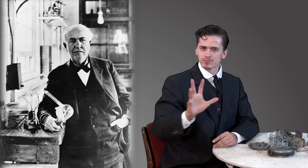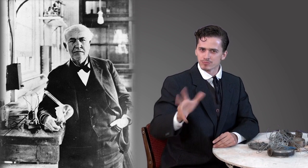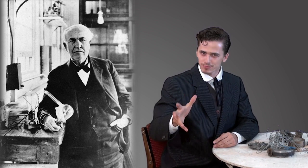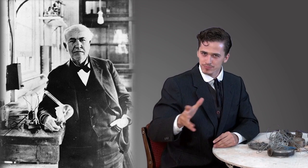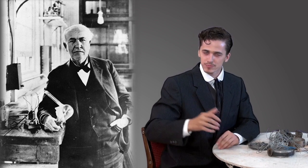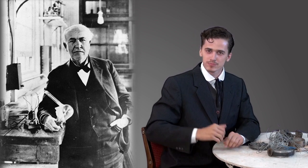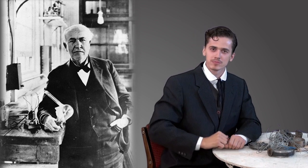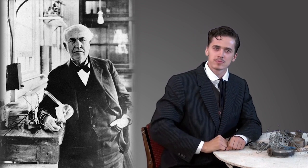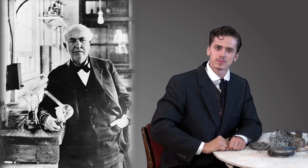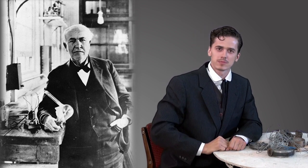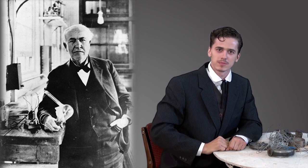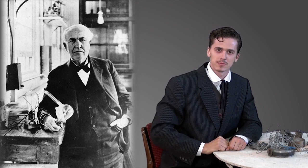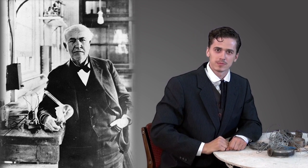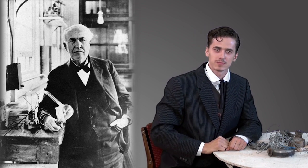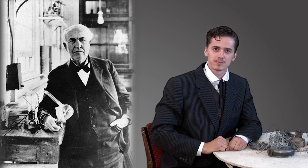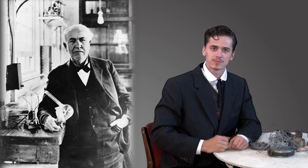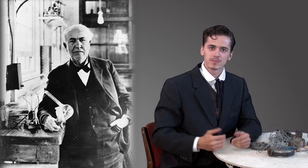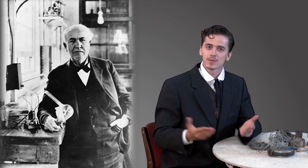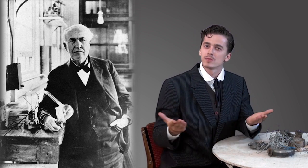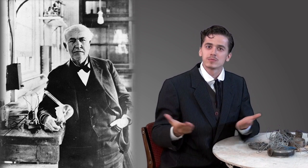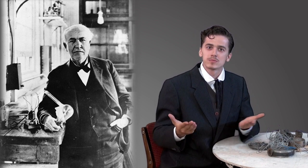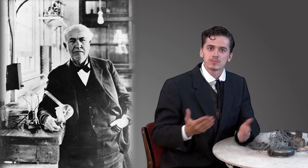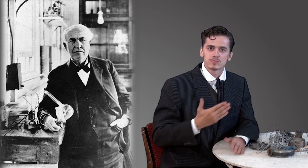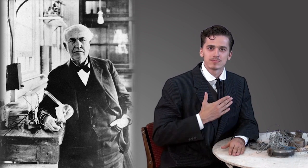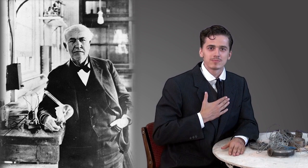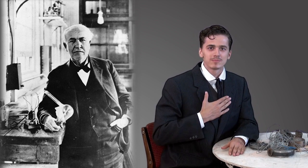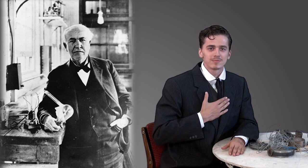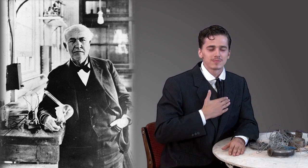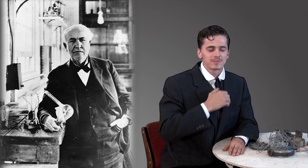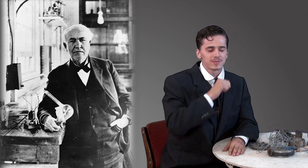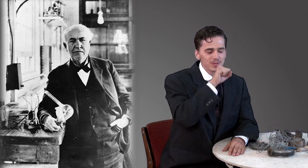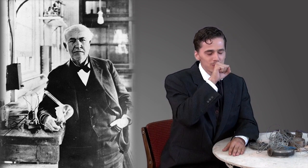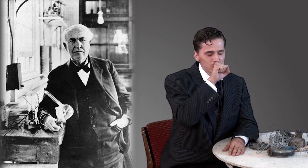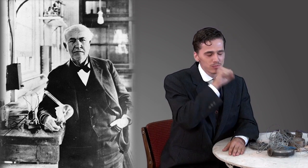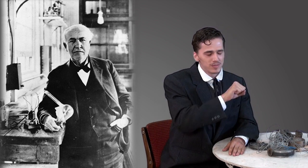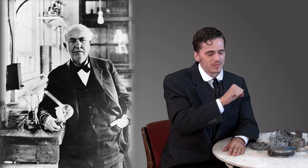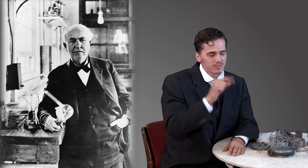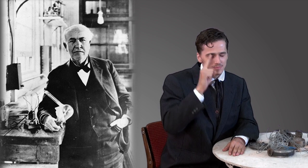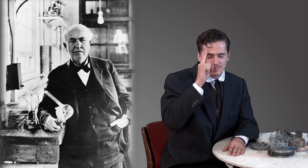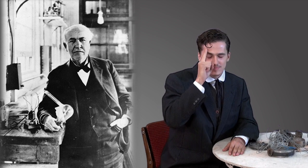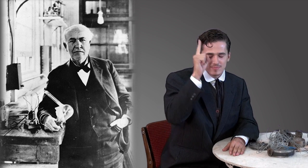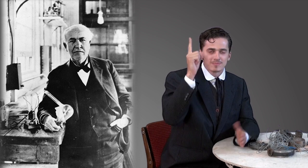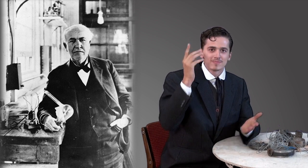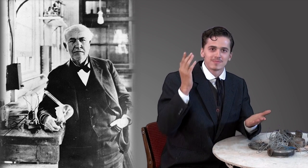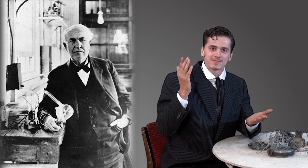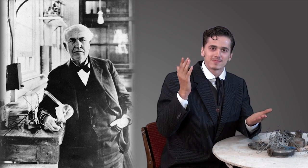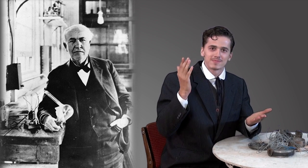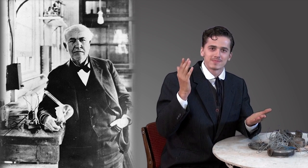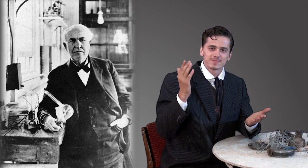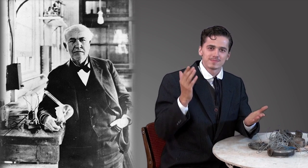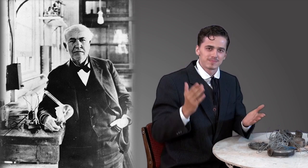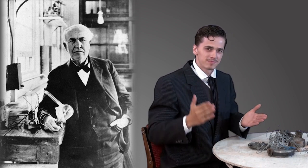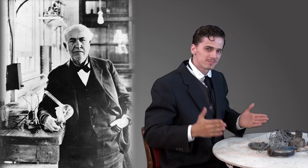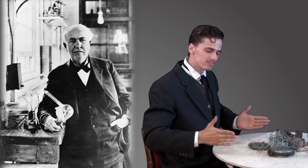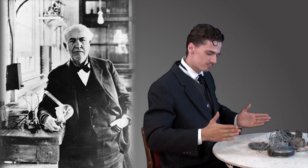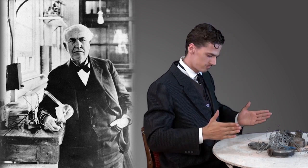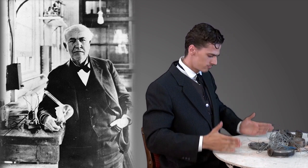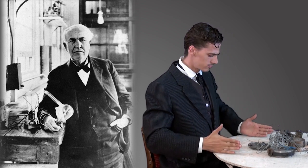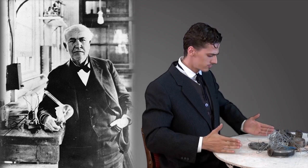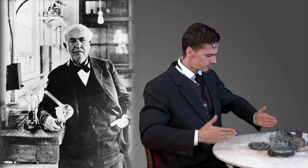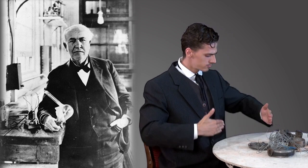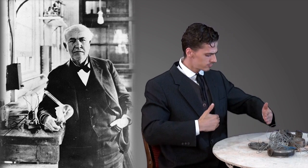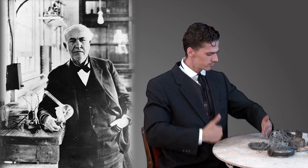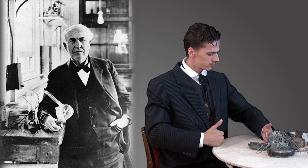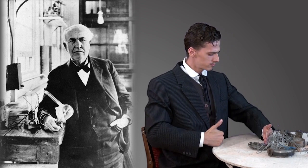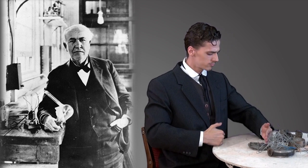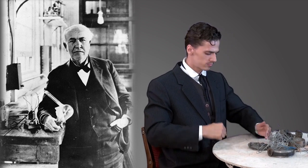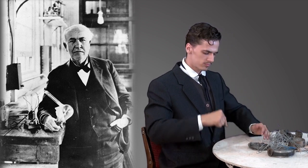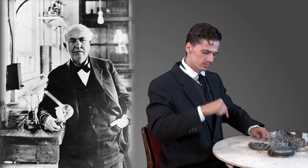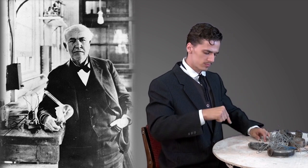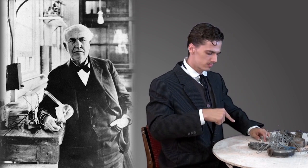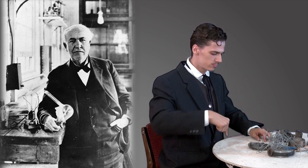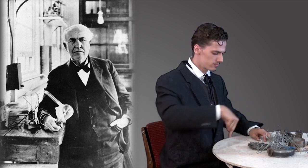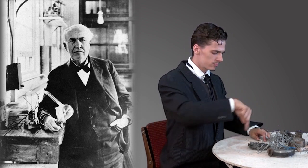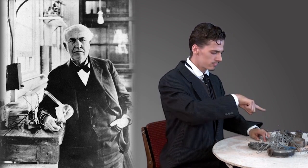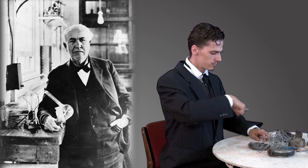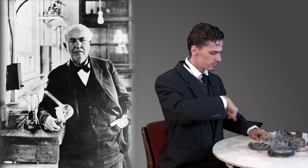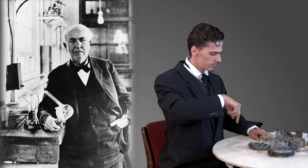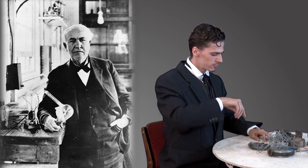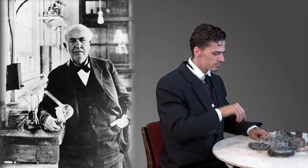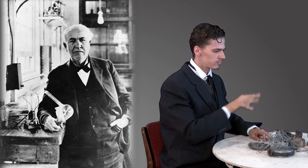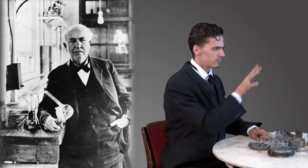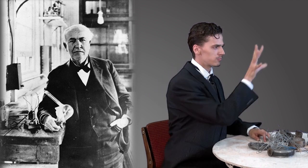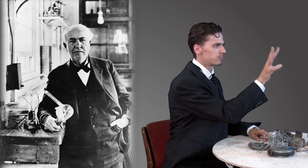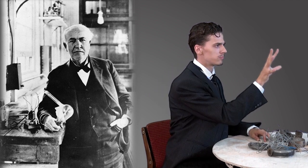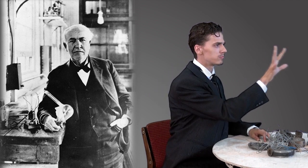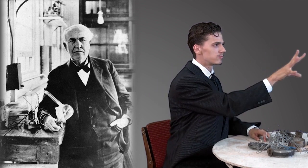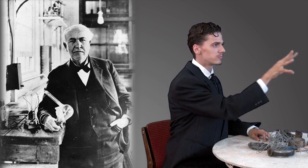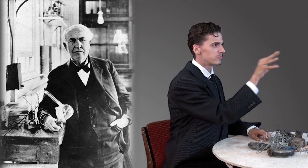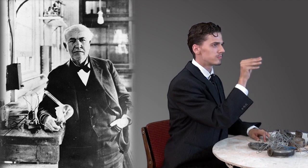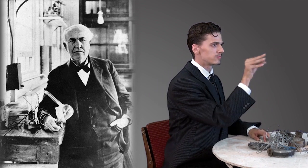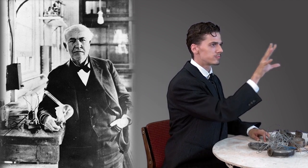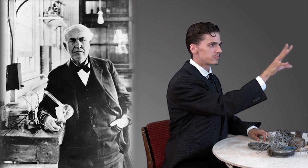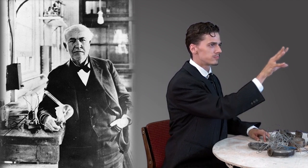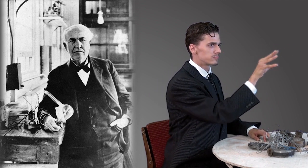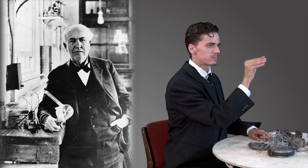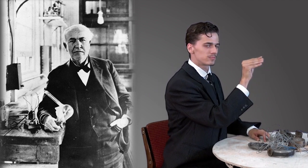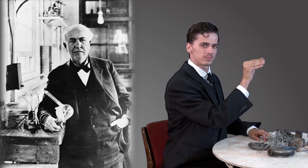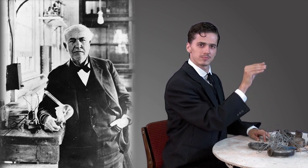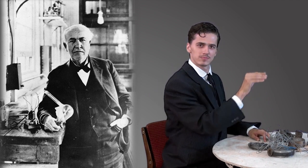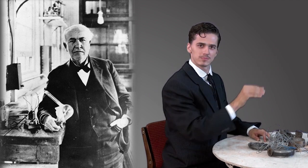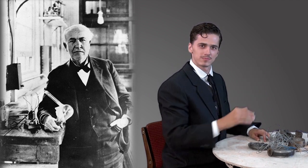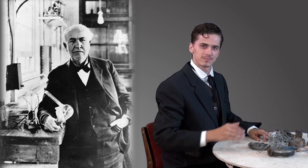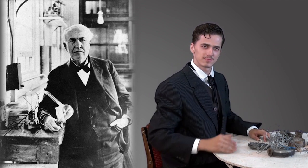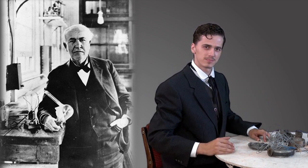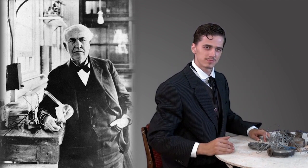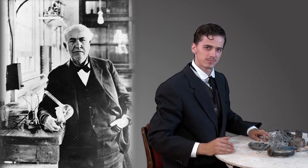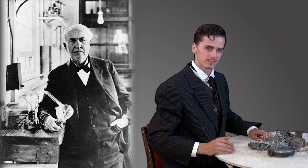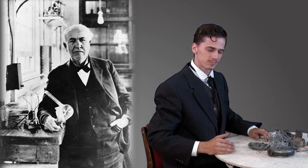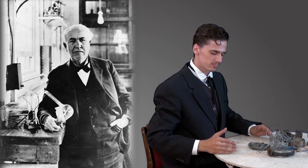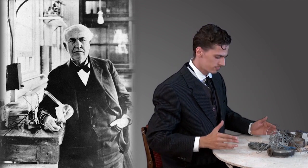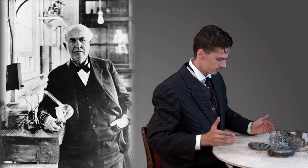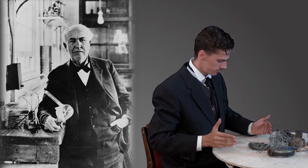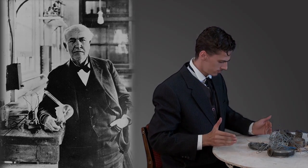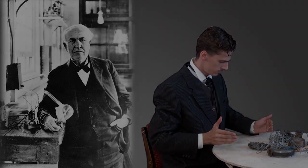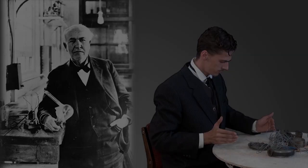countries! What is my favorite invention? The phonograph, a sound-recording device!